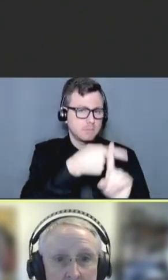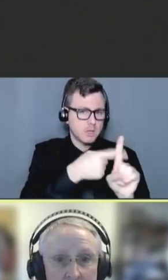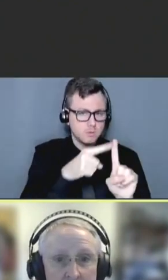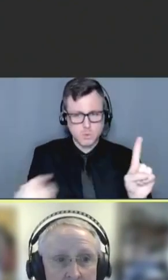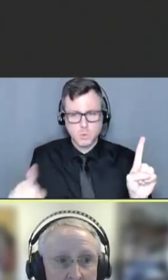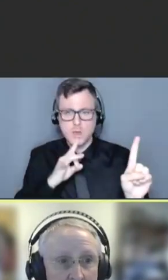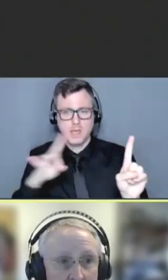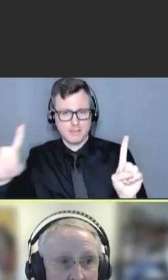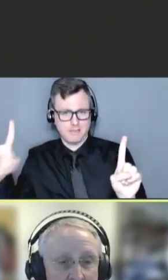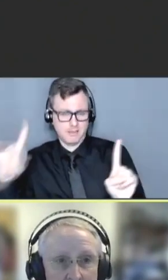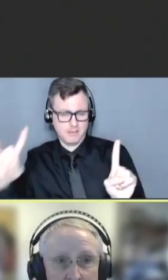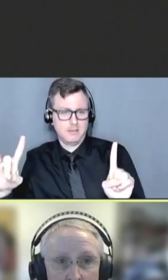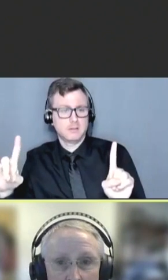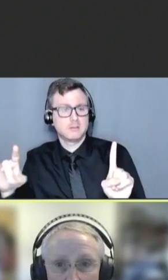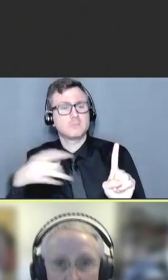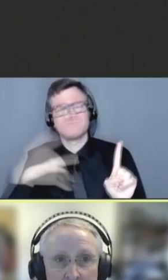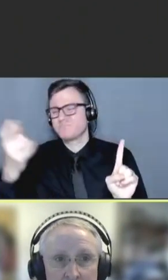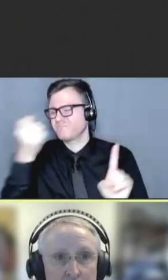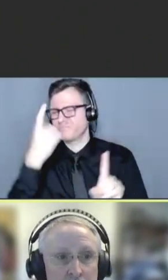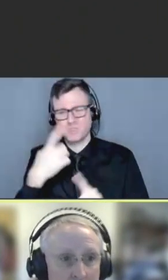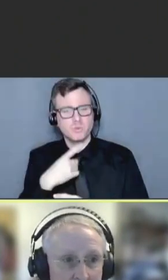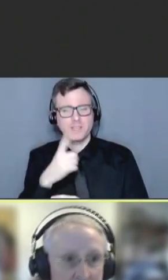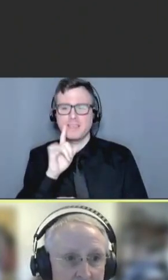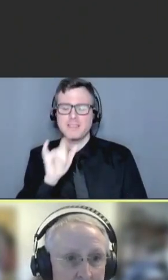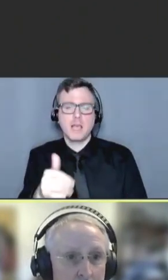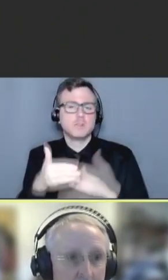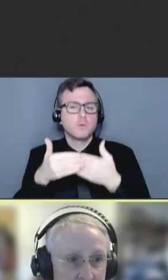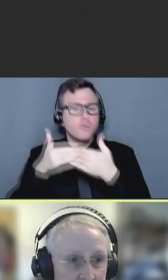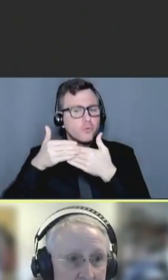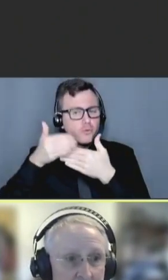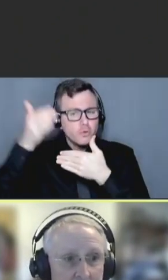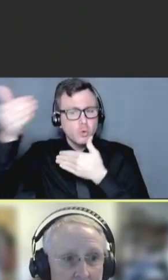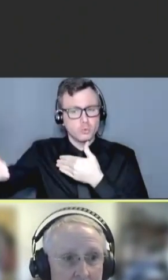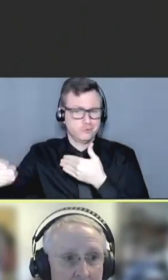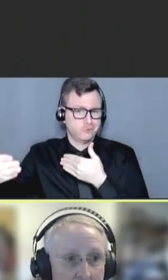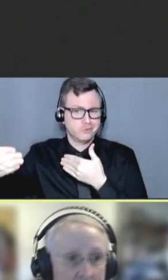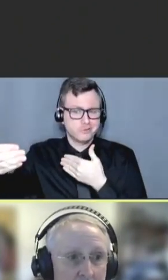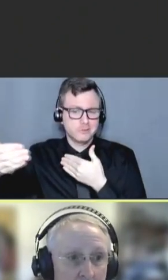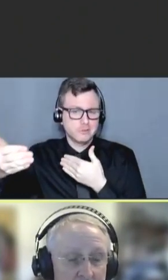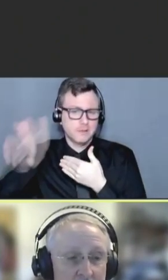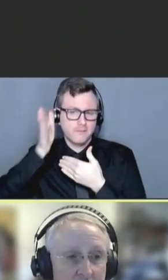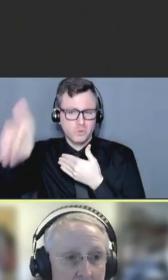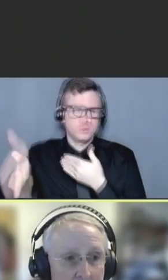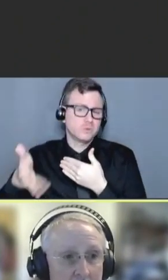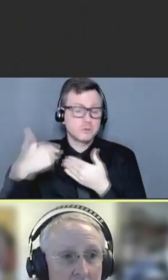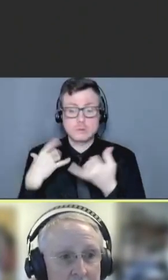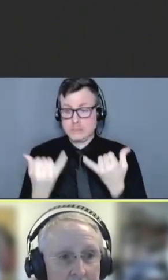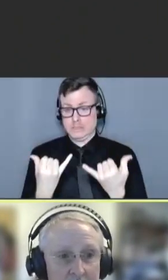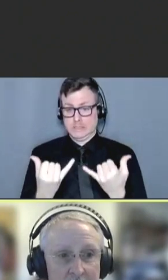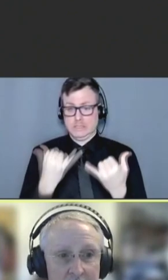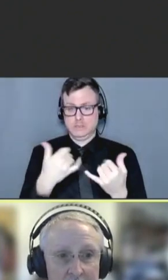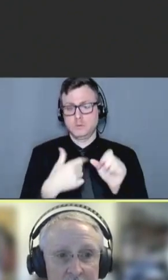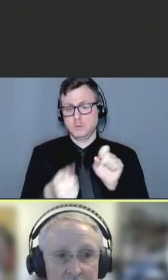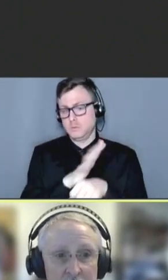but that action is really only a future action at present. At the present time, COVID-19 vaccines